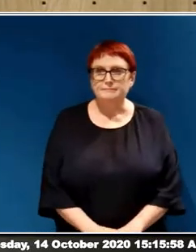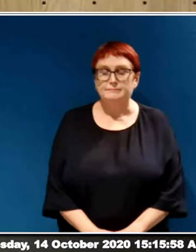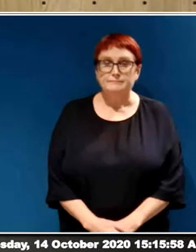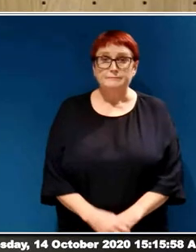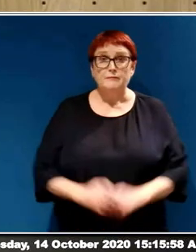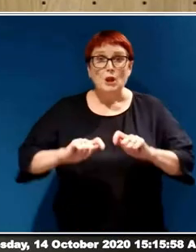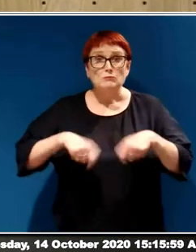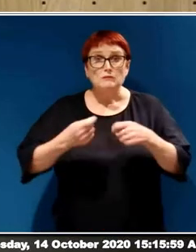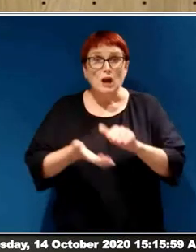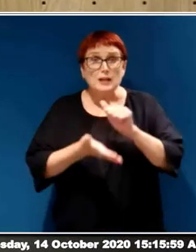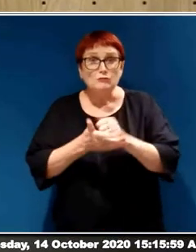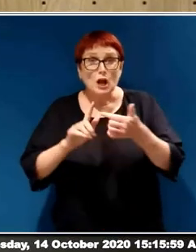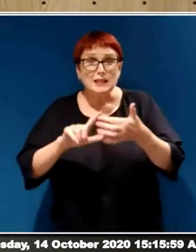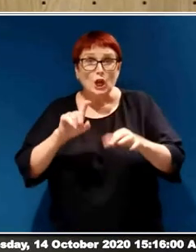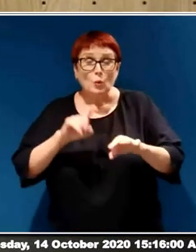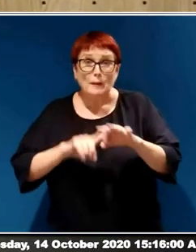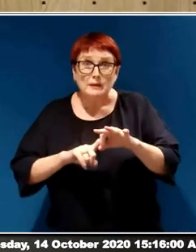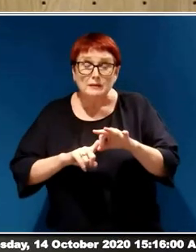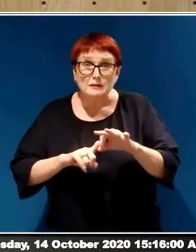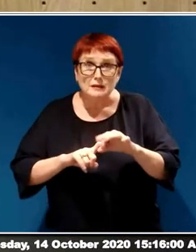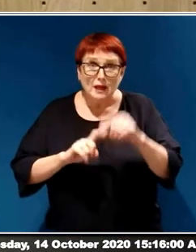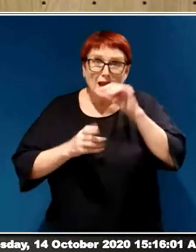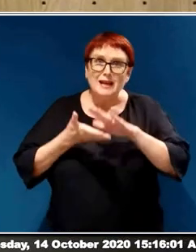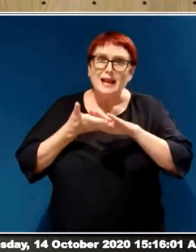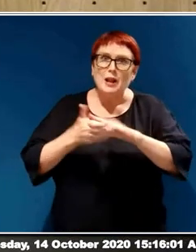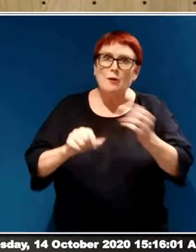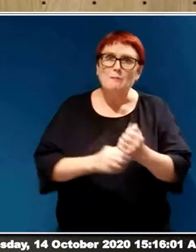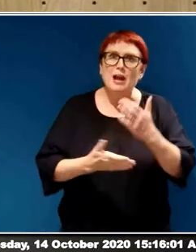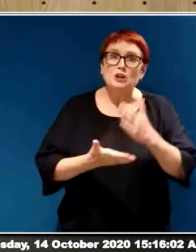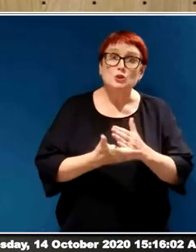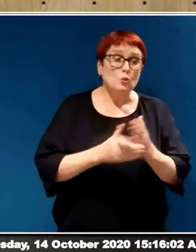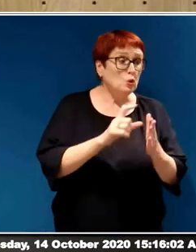social inclusion of students with disability during lunch breaks.